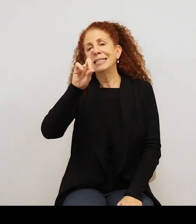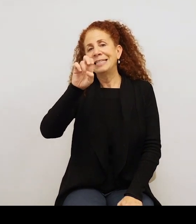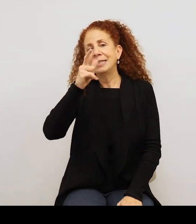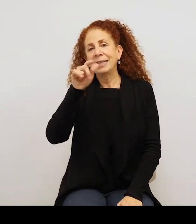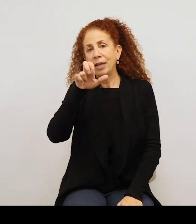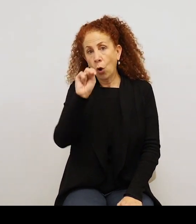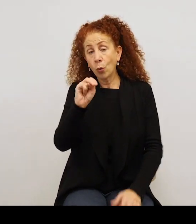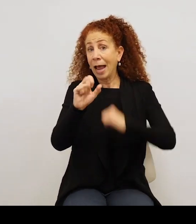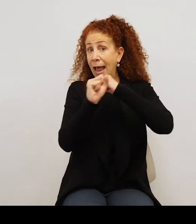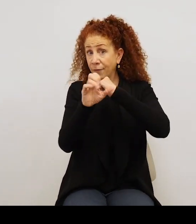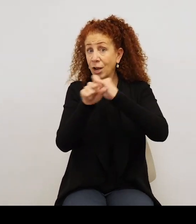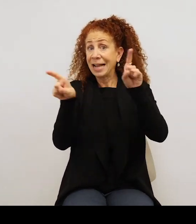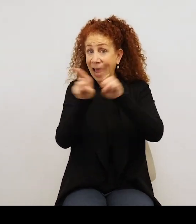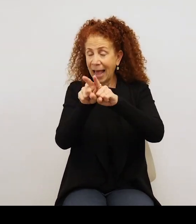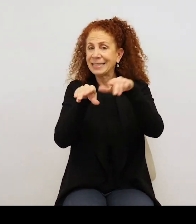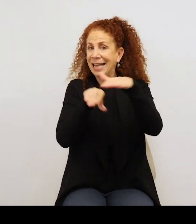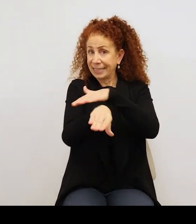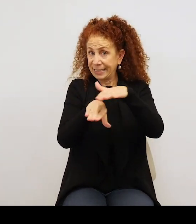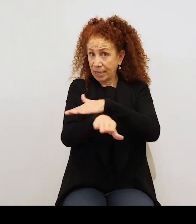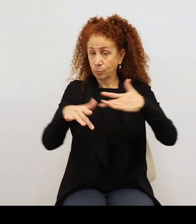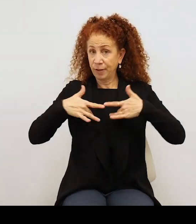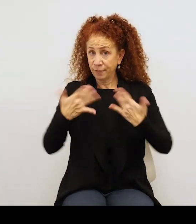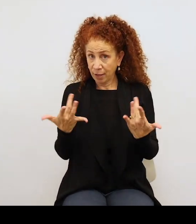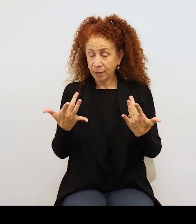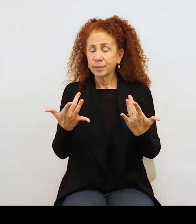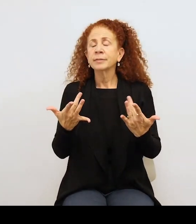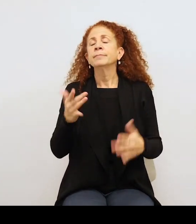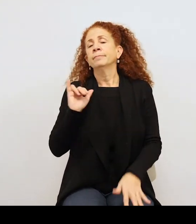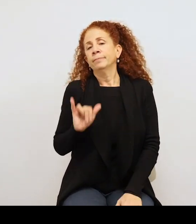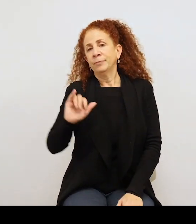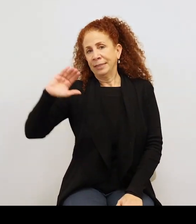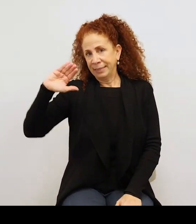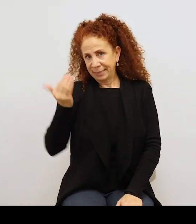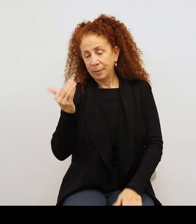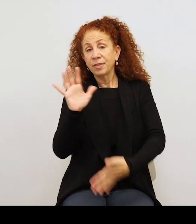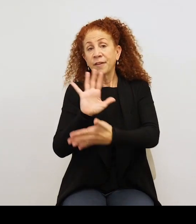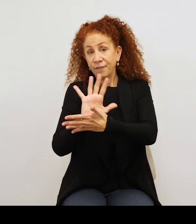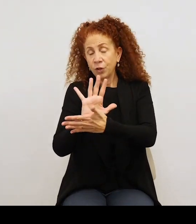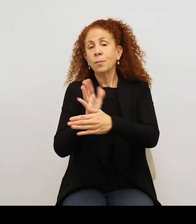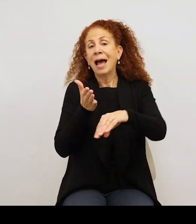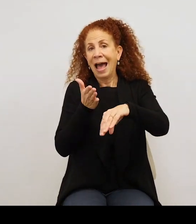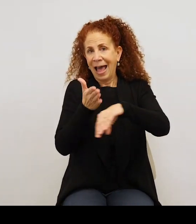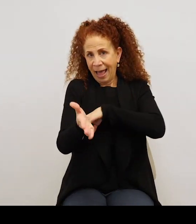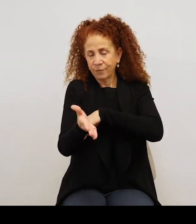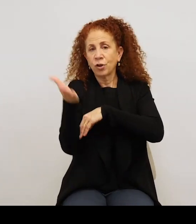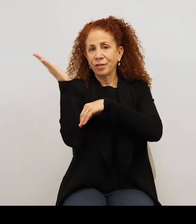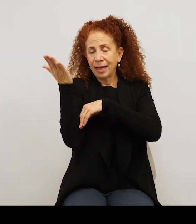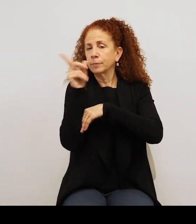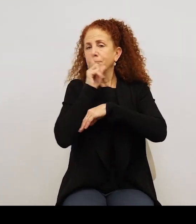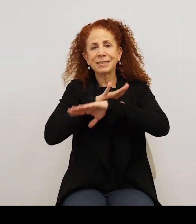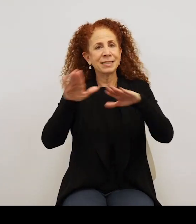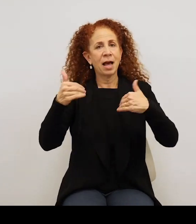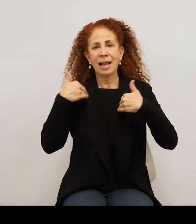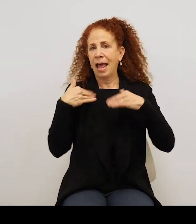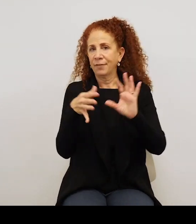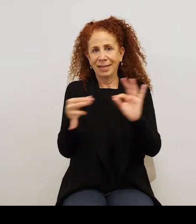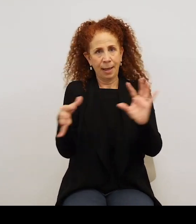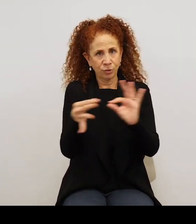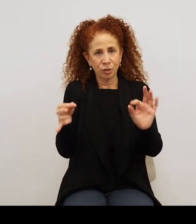It was advertised as an accessible event, but I have learned that the film that followed the lecture did not have captioning, so people were excluded